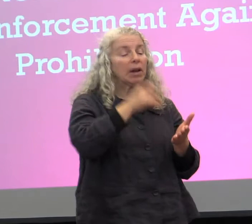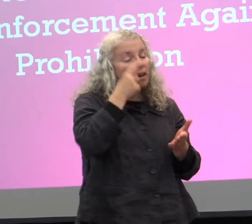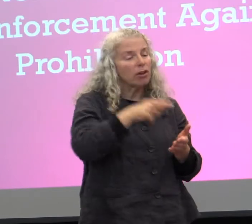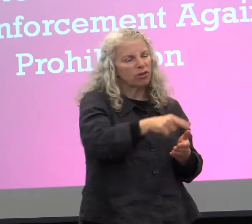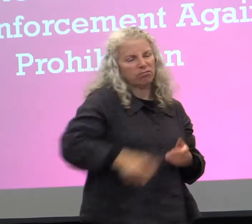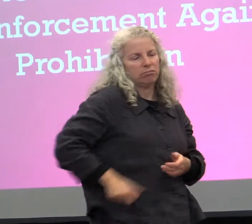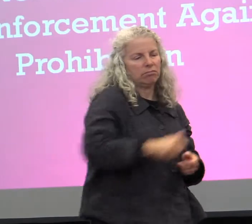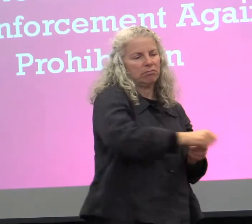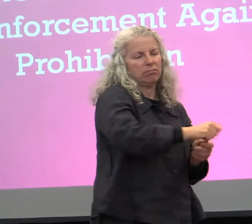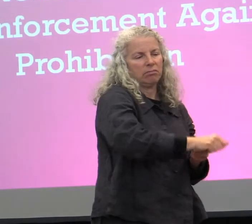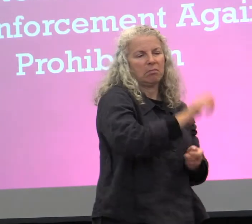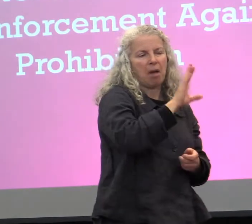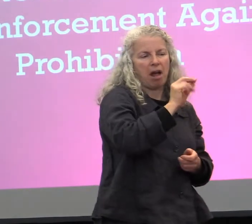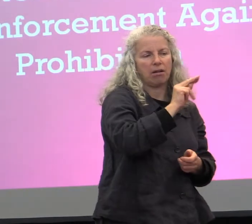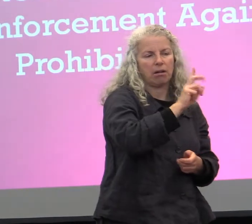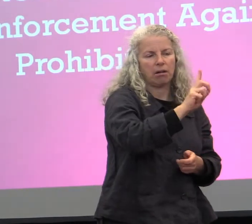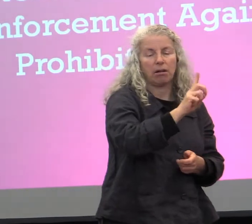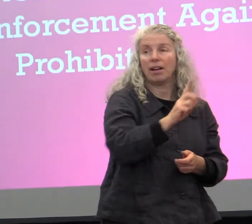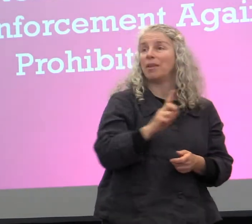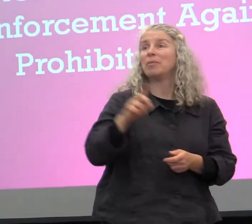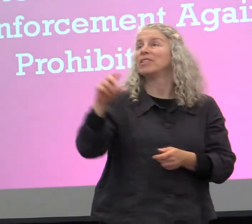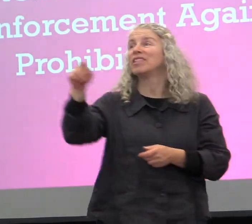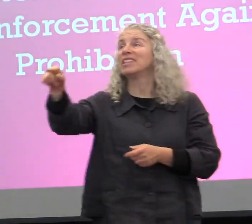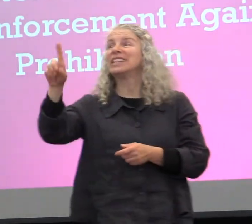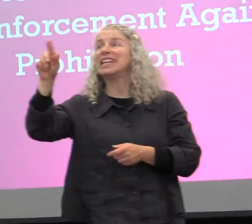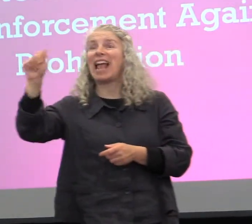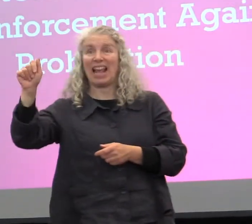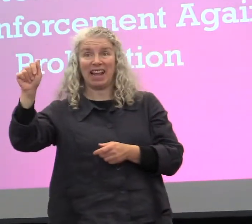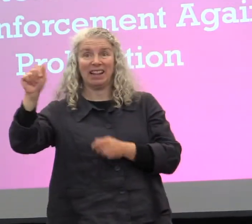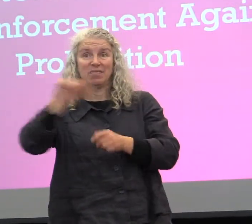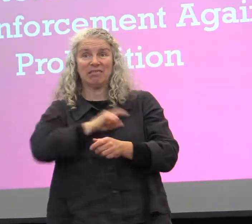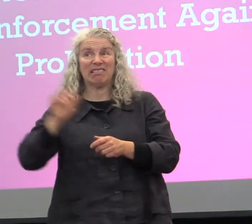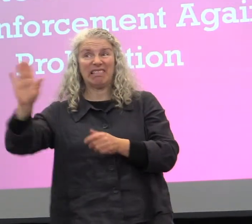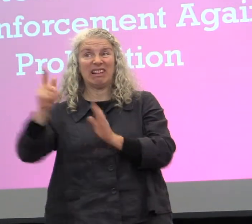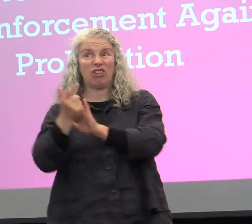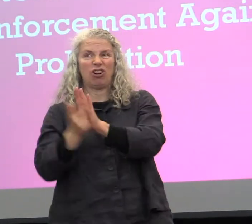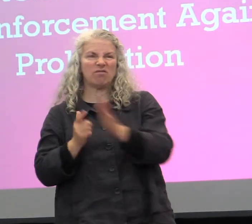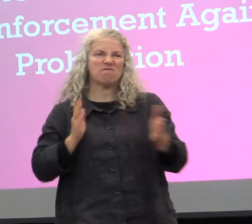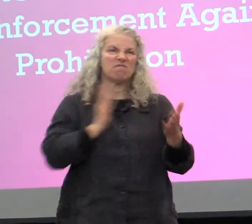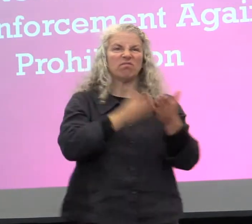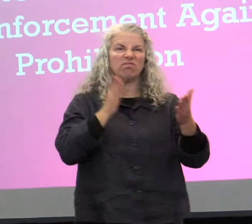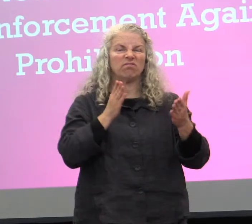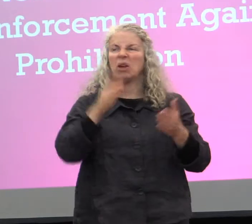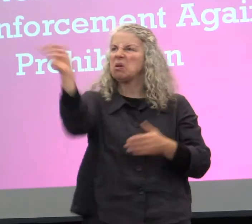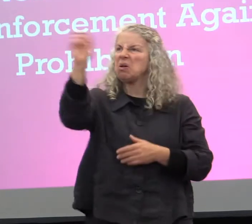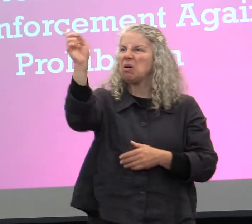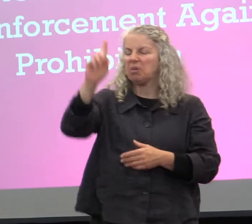But then the prosecutor quoted a statute from a law book that changed the judge's mind.